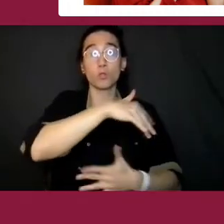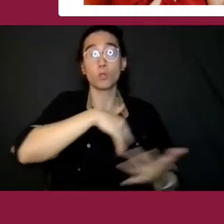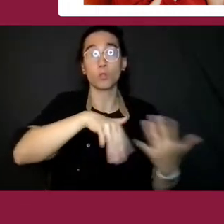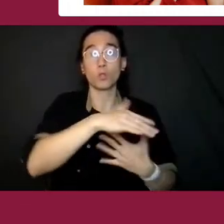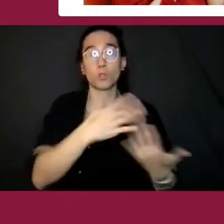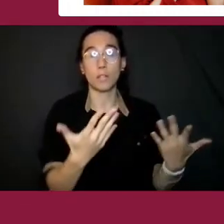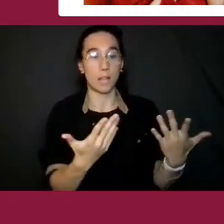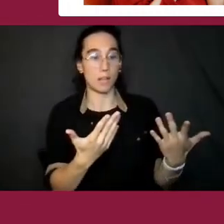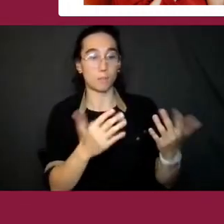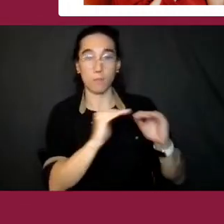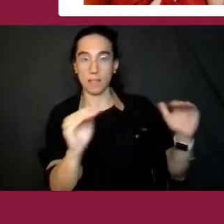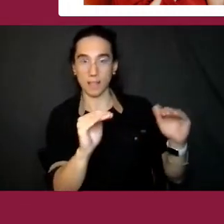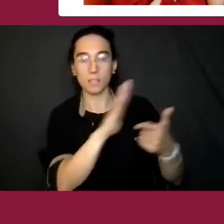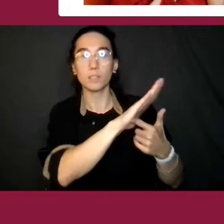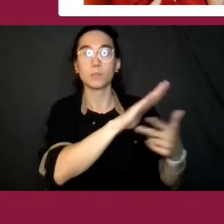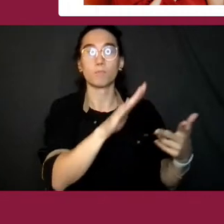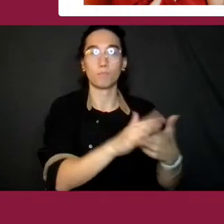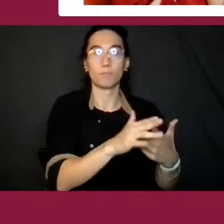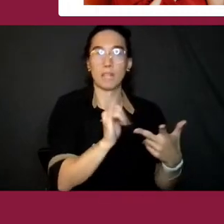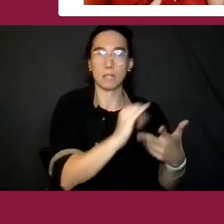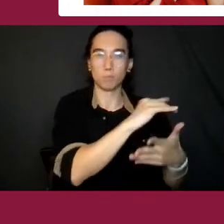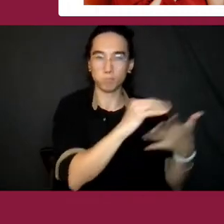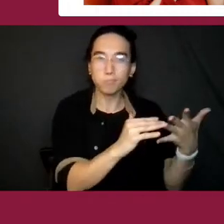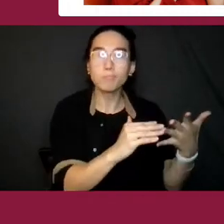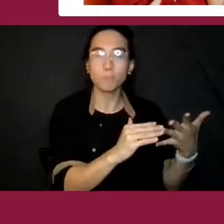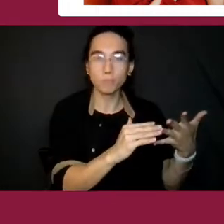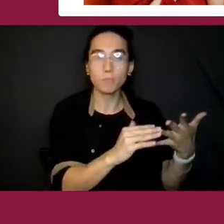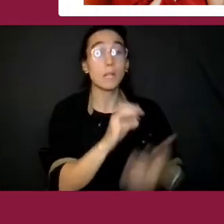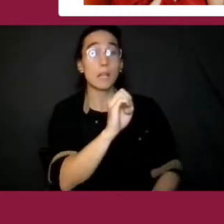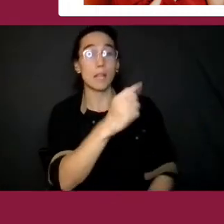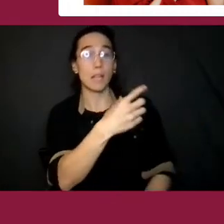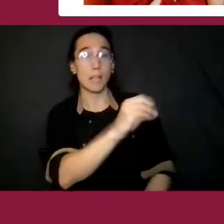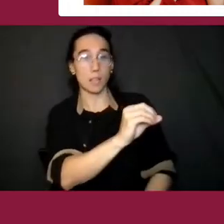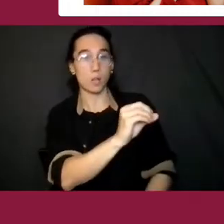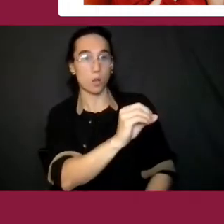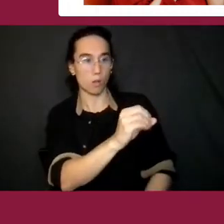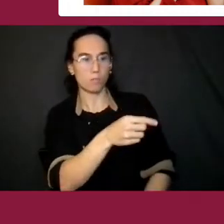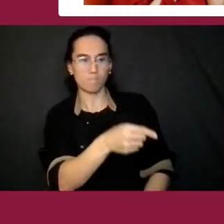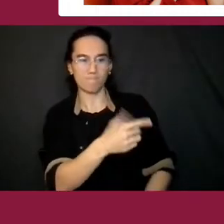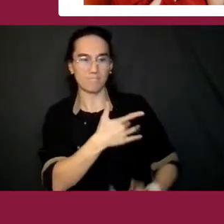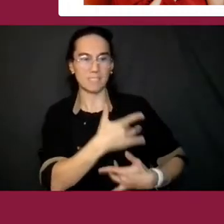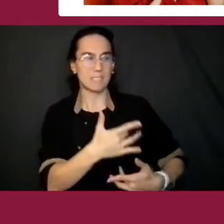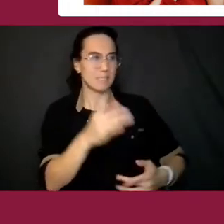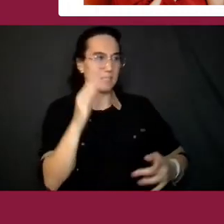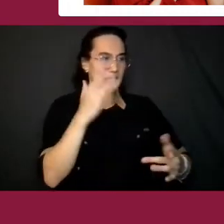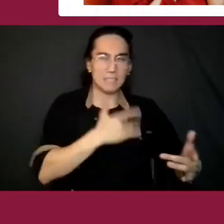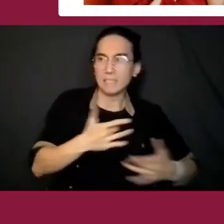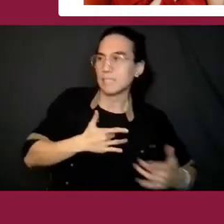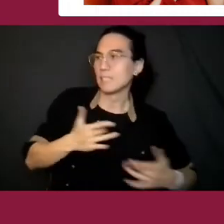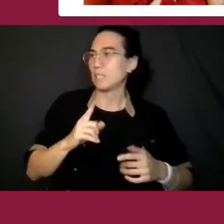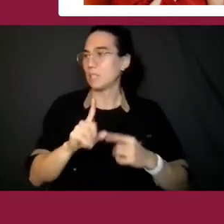The ego-driven self suffers a constant fear of failure or inadequacy,